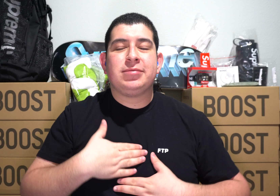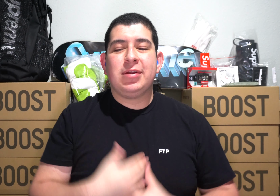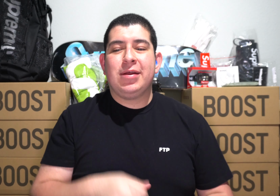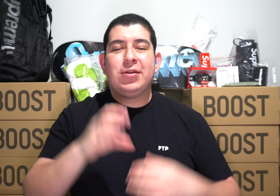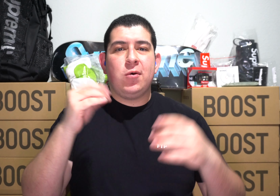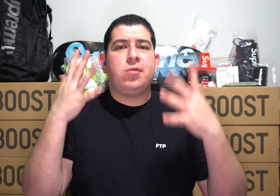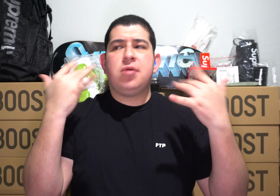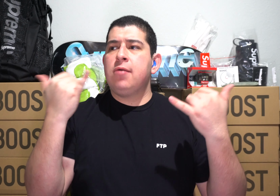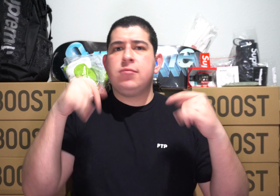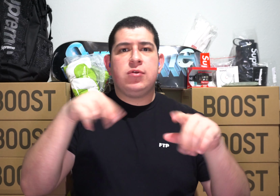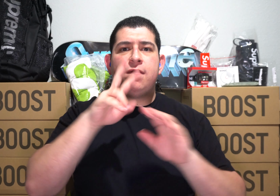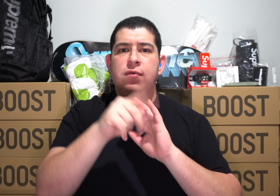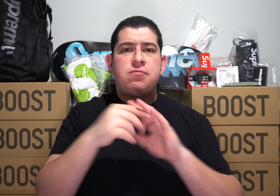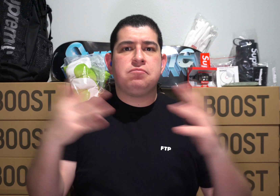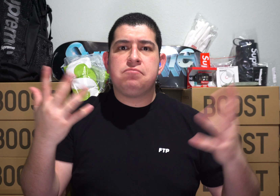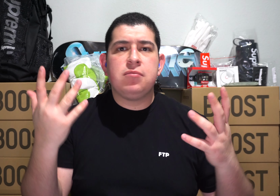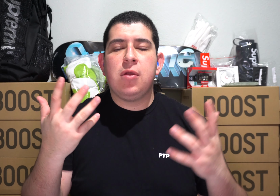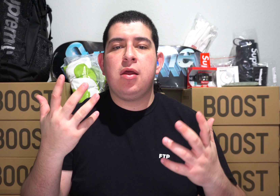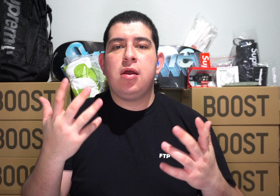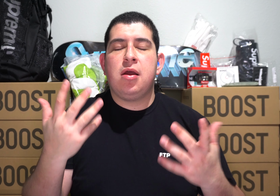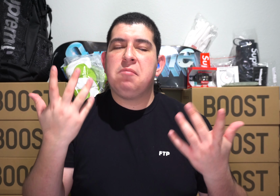Today’s this video about..